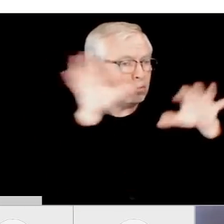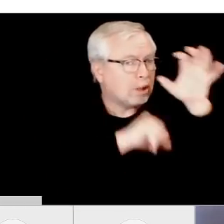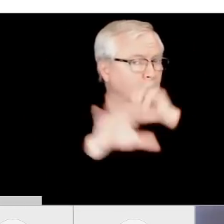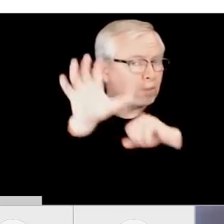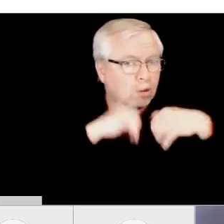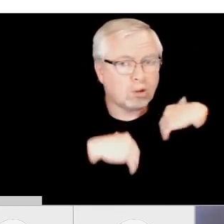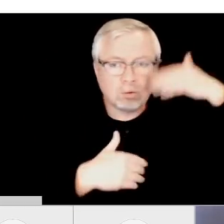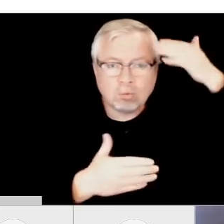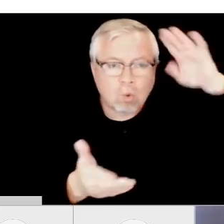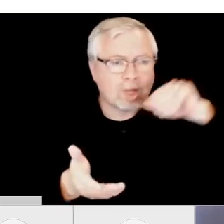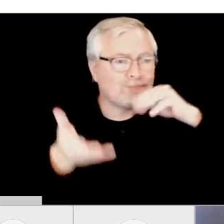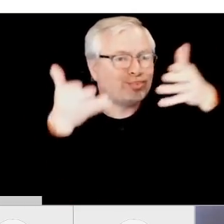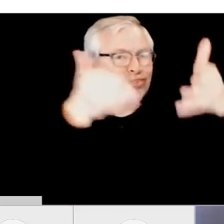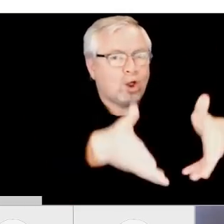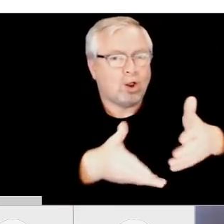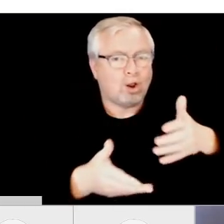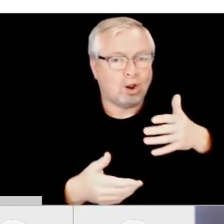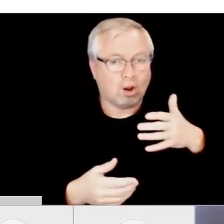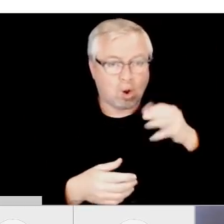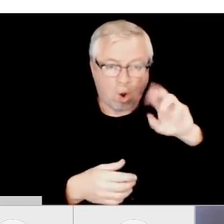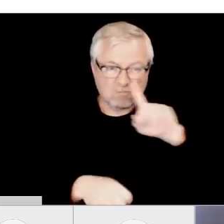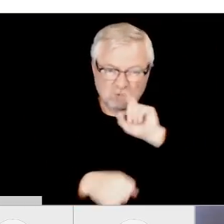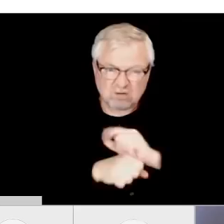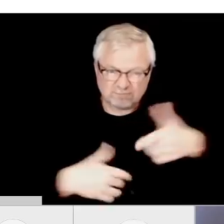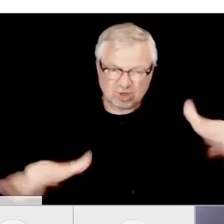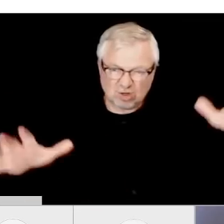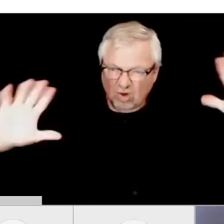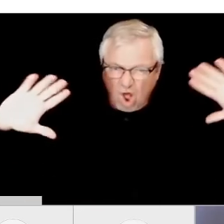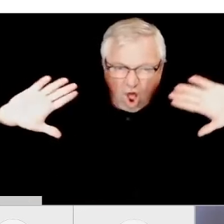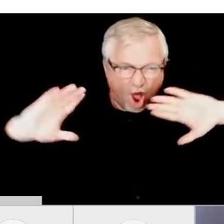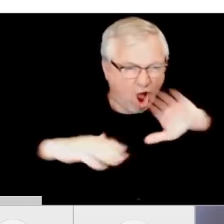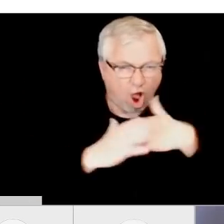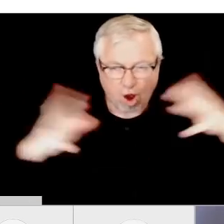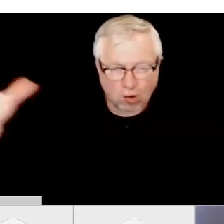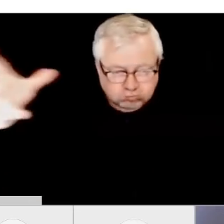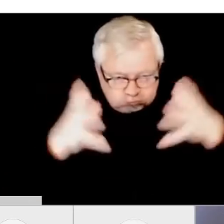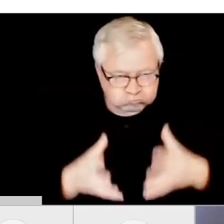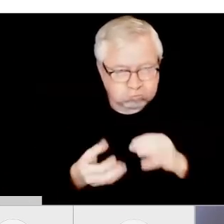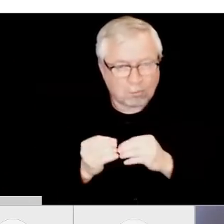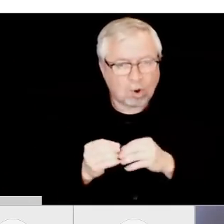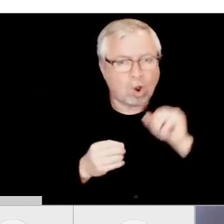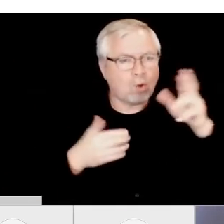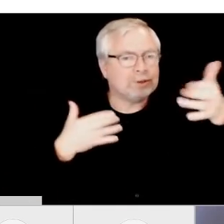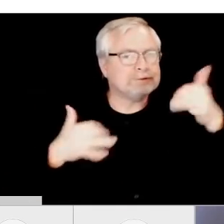Is this the whole enchilada, or are we going to find out there are other omissions as we go forward?